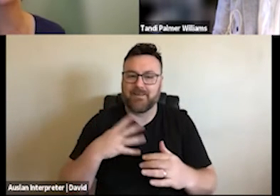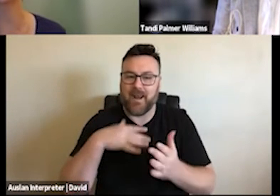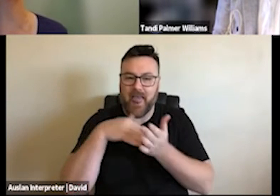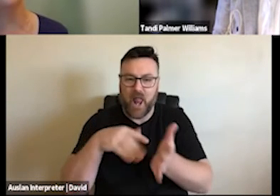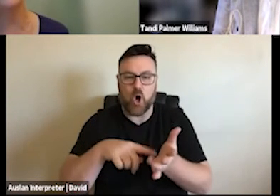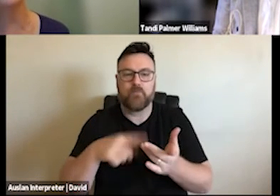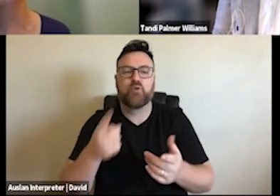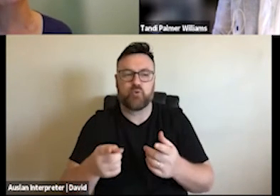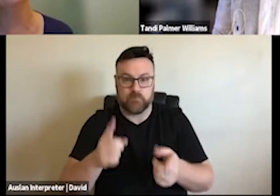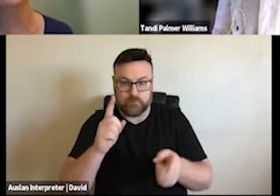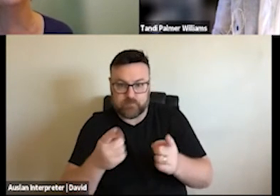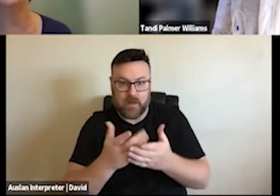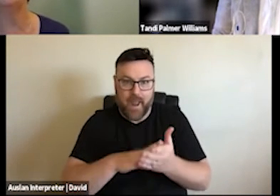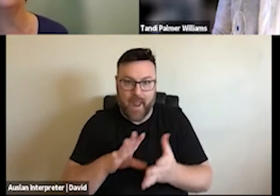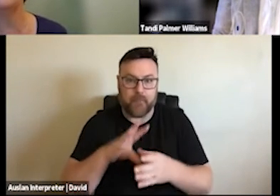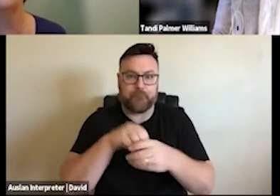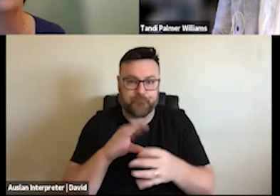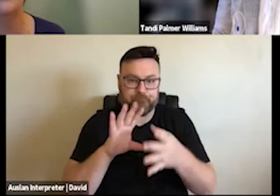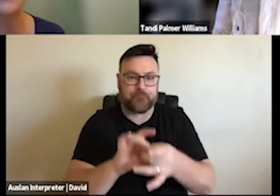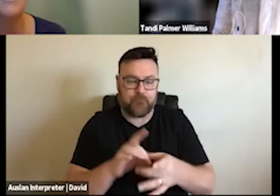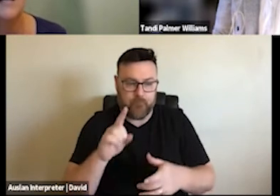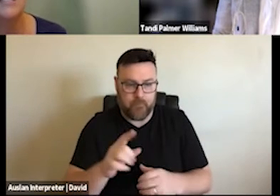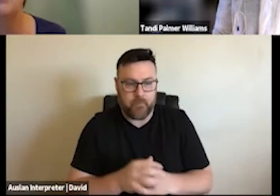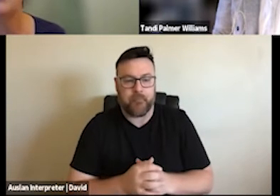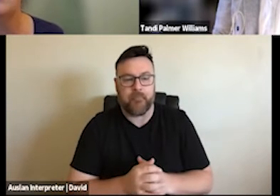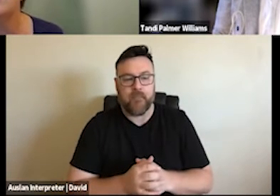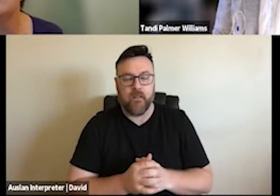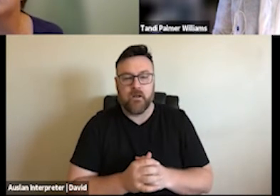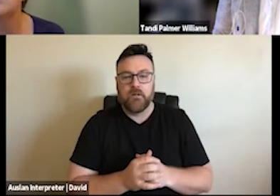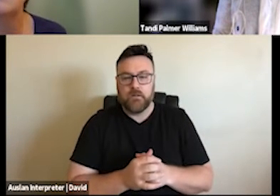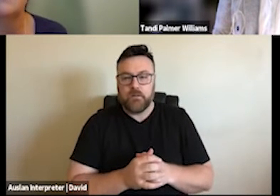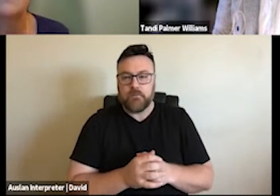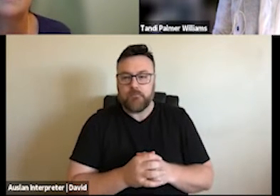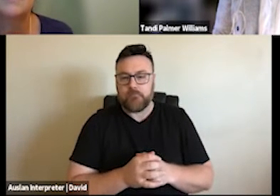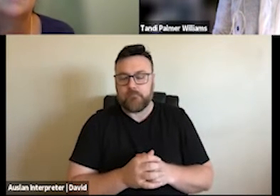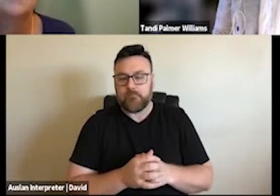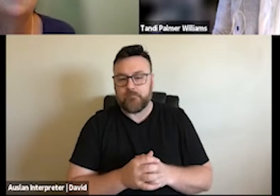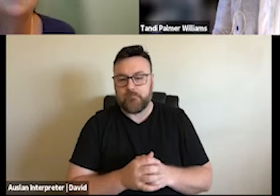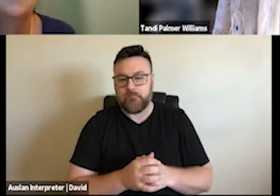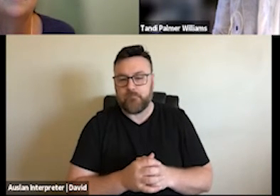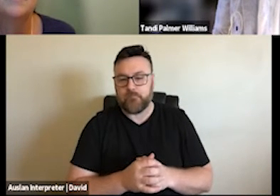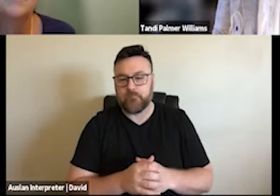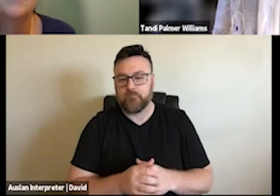that's kind of across it and monitoring it and being a support person is really helpful. I think so.